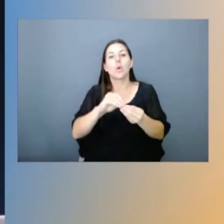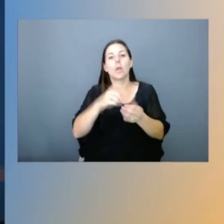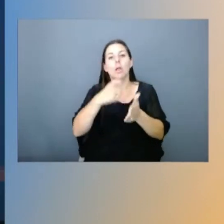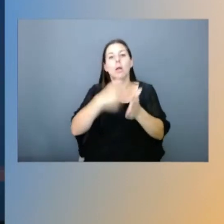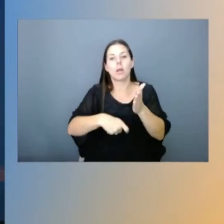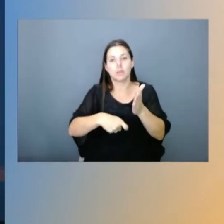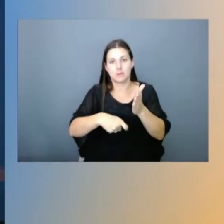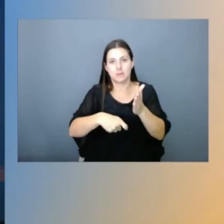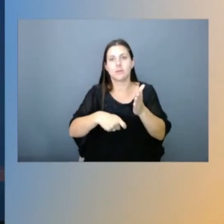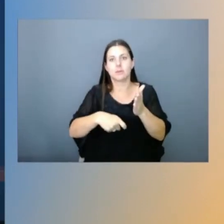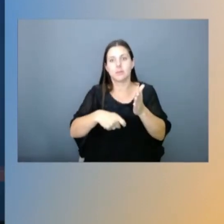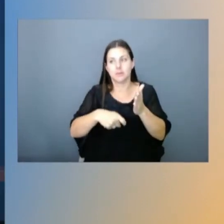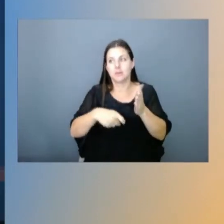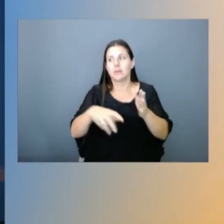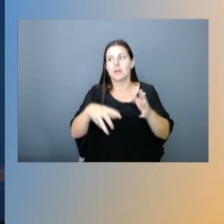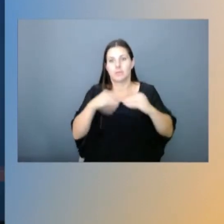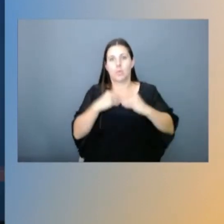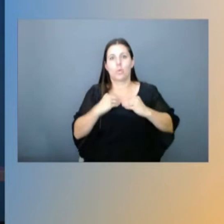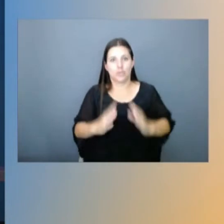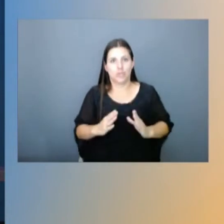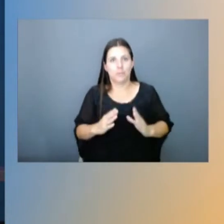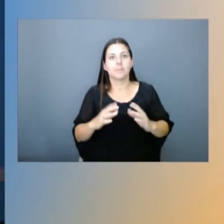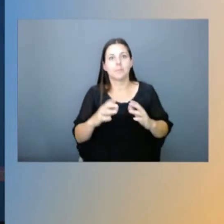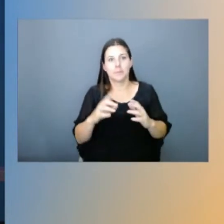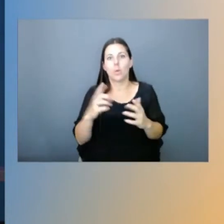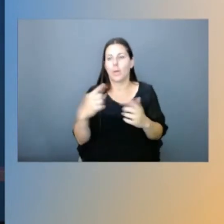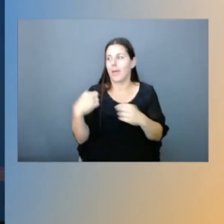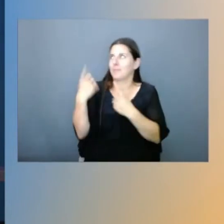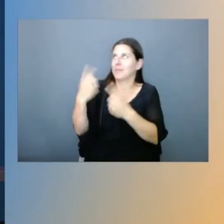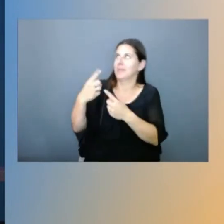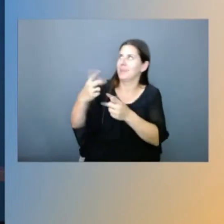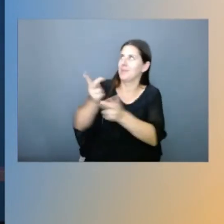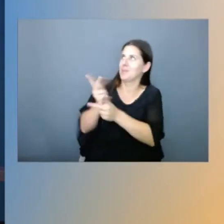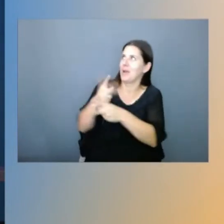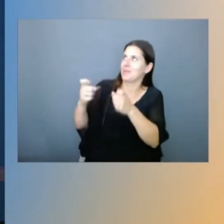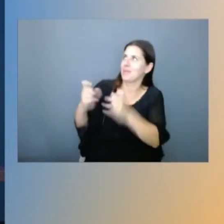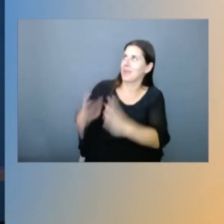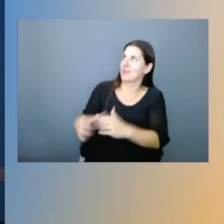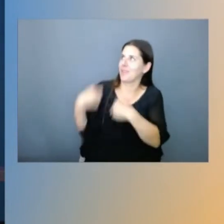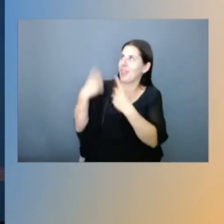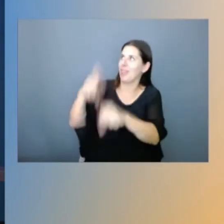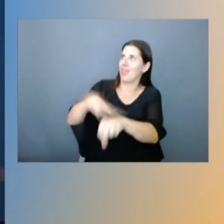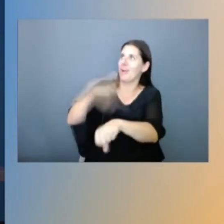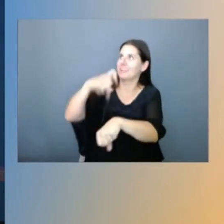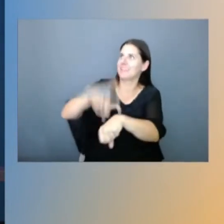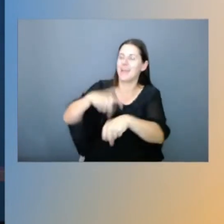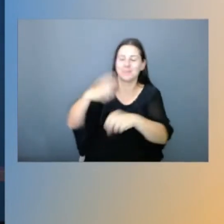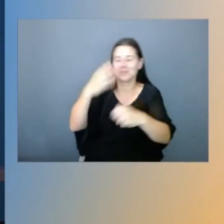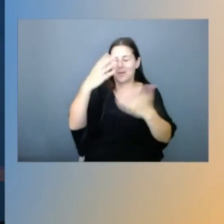I've been a product manager for a long time, so stuff happens. I know, we use a lot of three-letter acronyms at AWS,